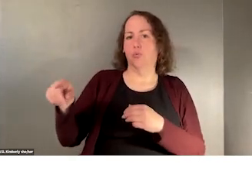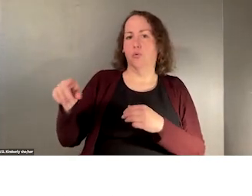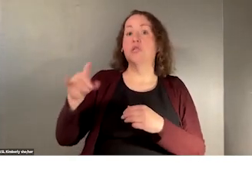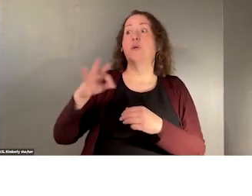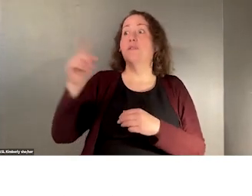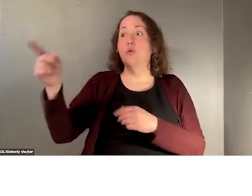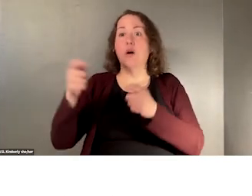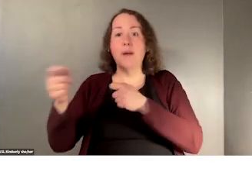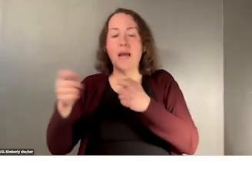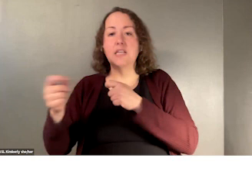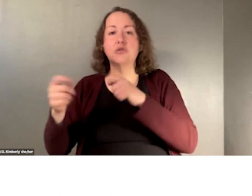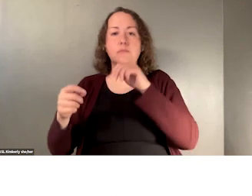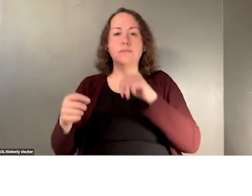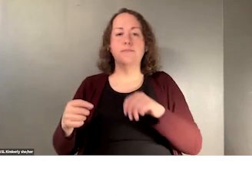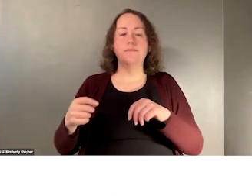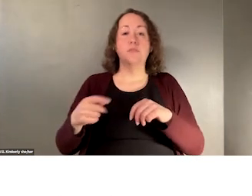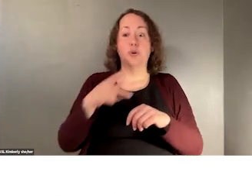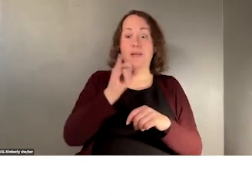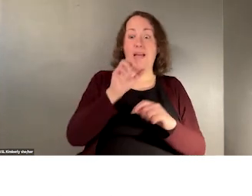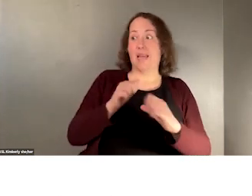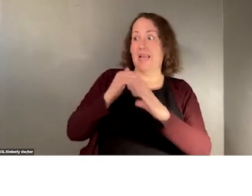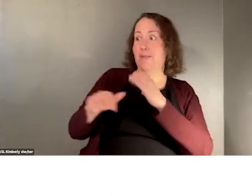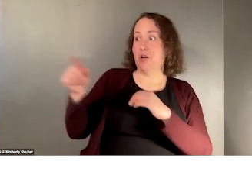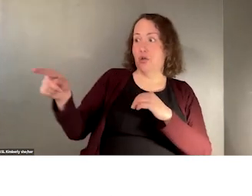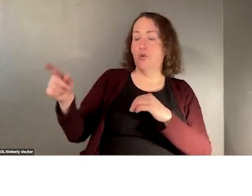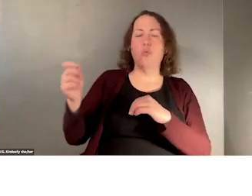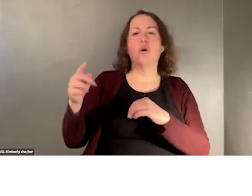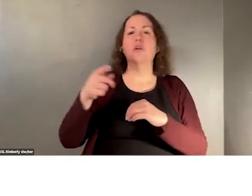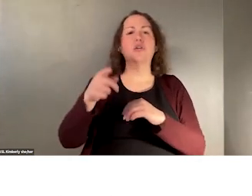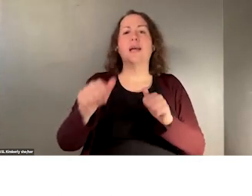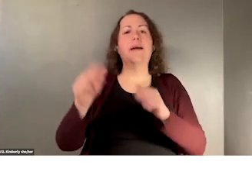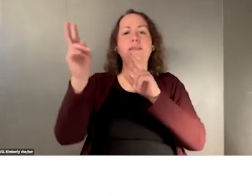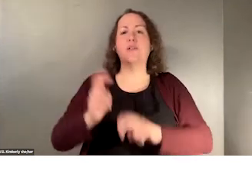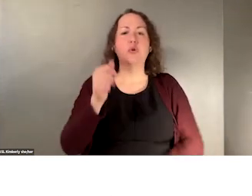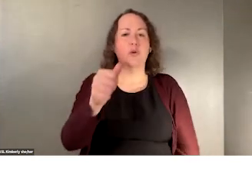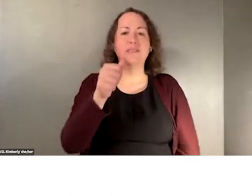PI can send you what was generated, or you can download it for yourself once they have certified it.